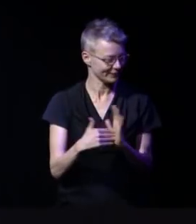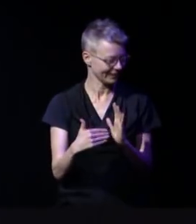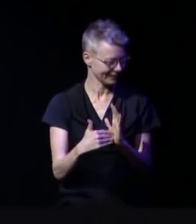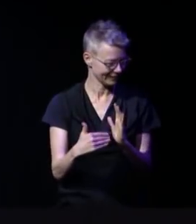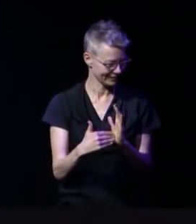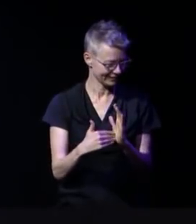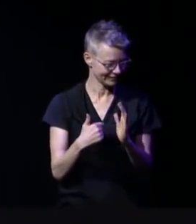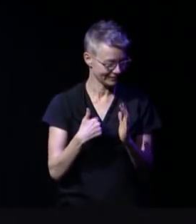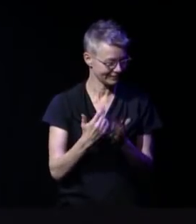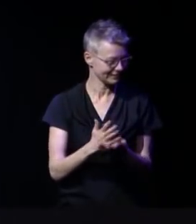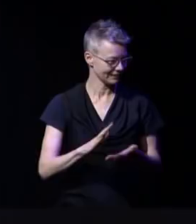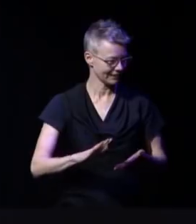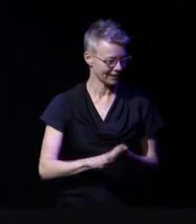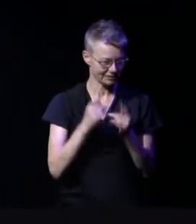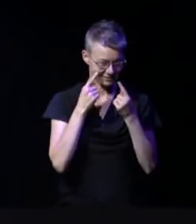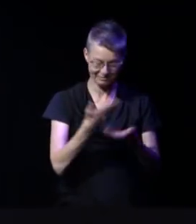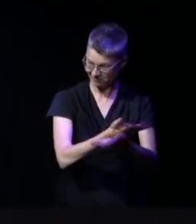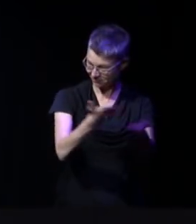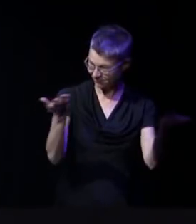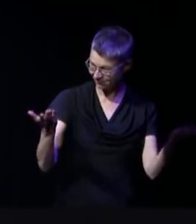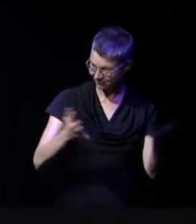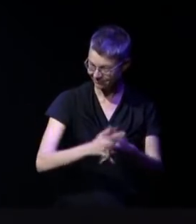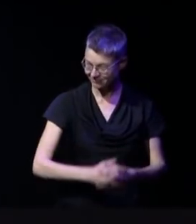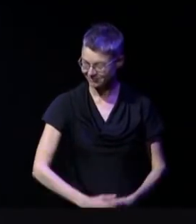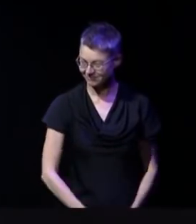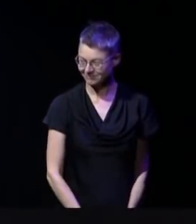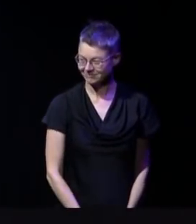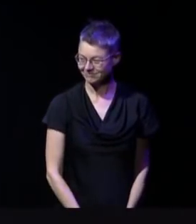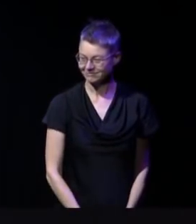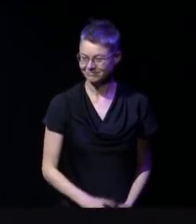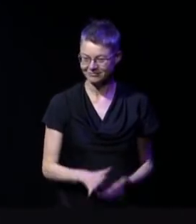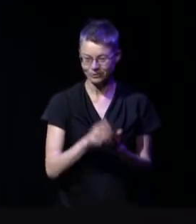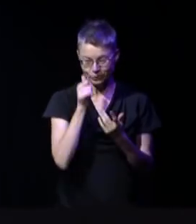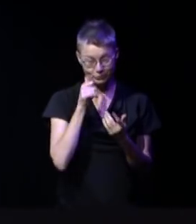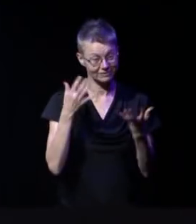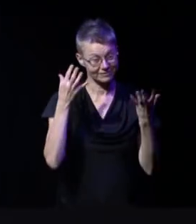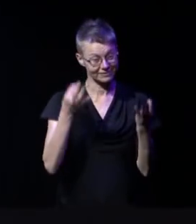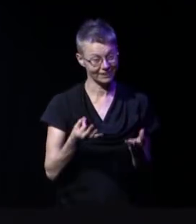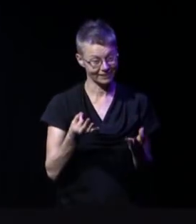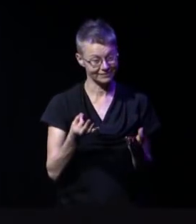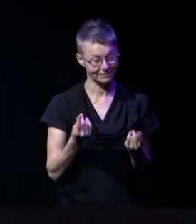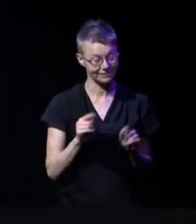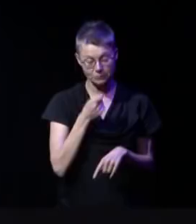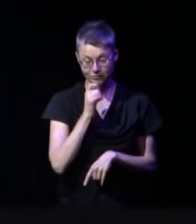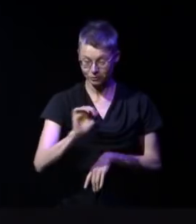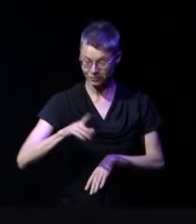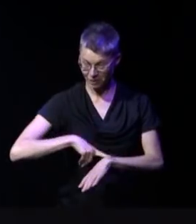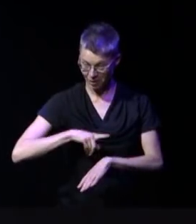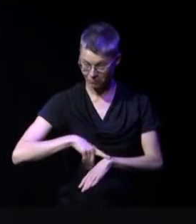So I'm so happy to see you and to know that you've chosen to take this little bit of time out of your very busy lives